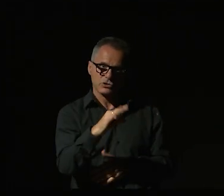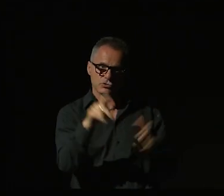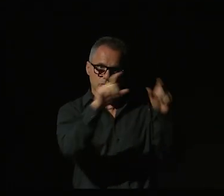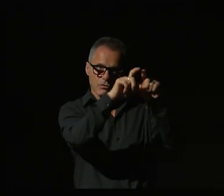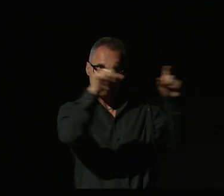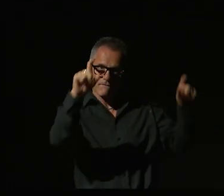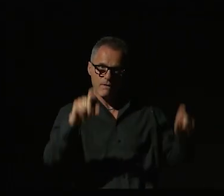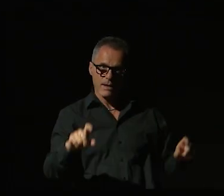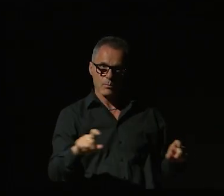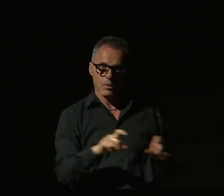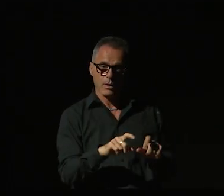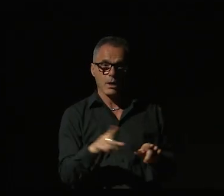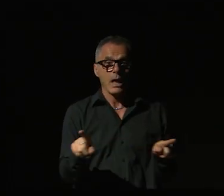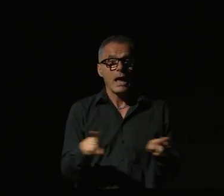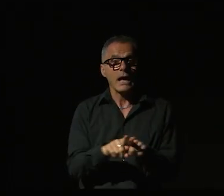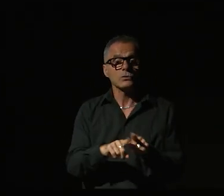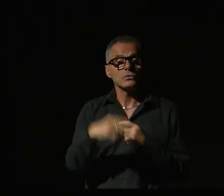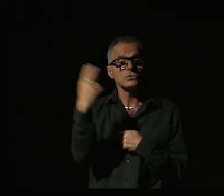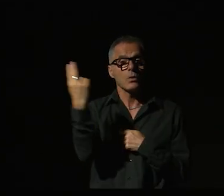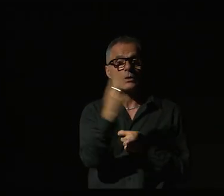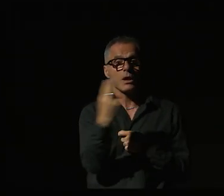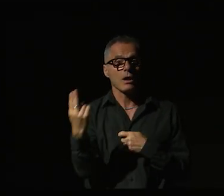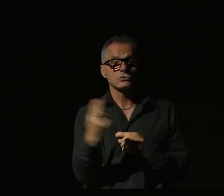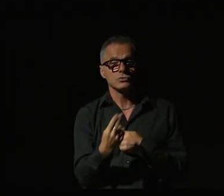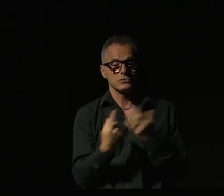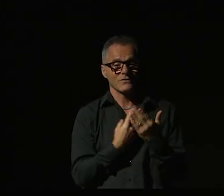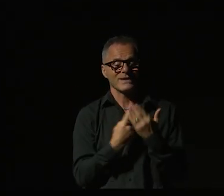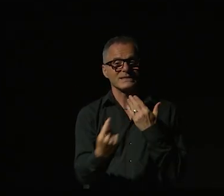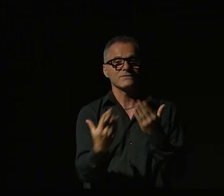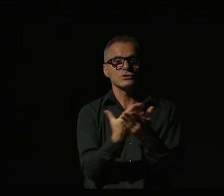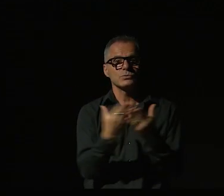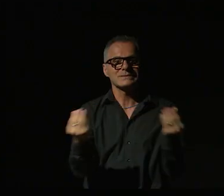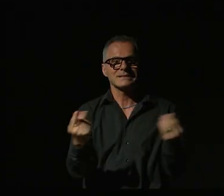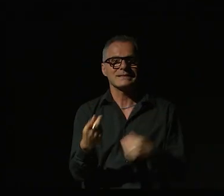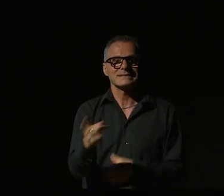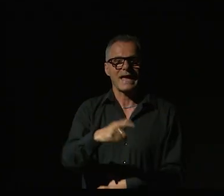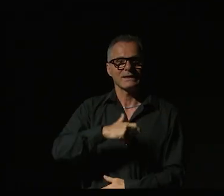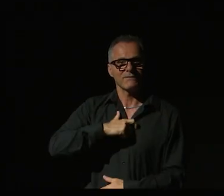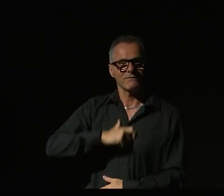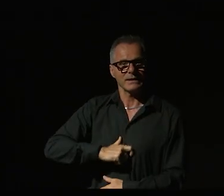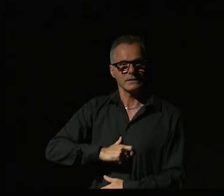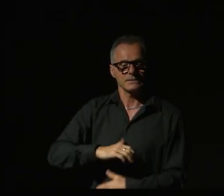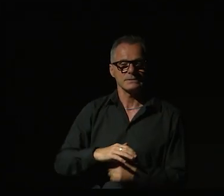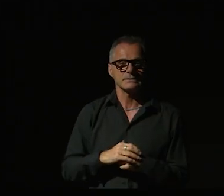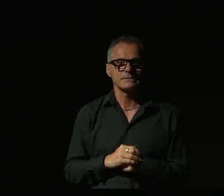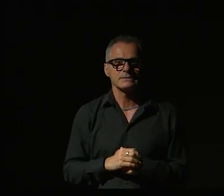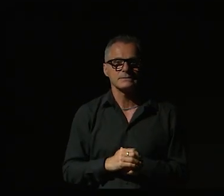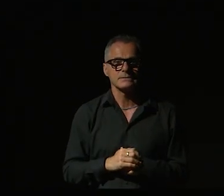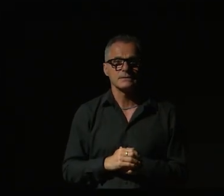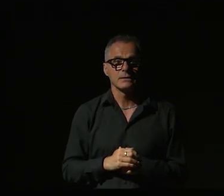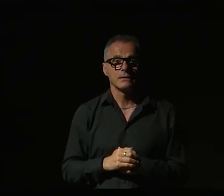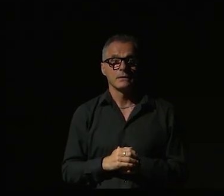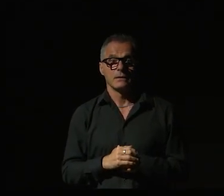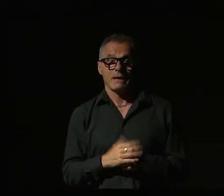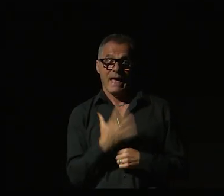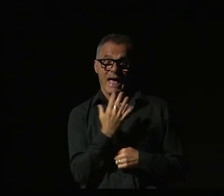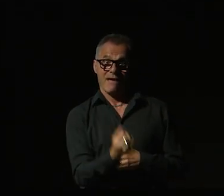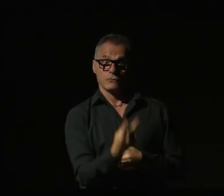and the cartoons for the individual scenes and figures. In addition to the two surviving ones that we have at the National Gallery,